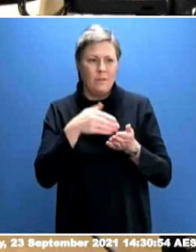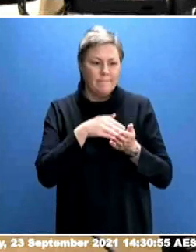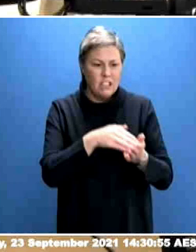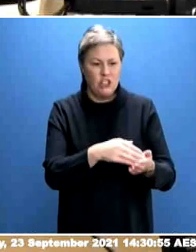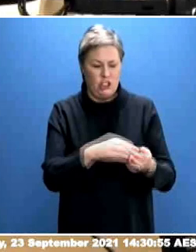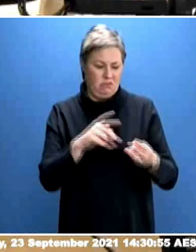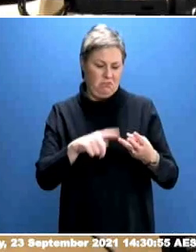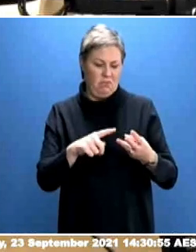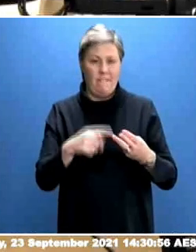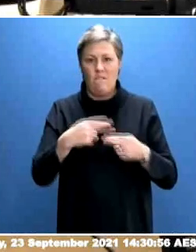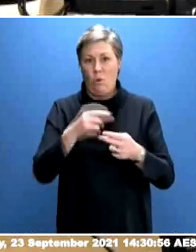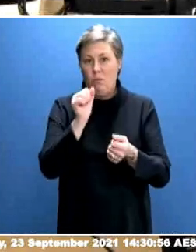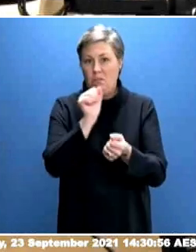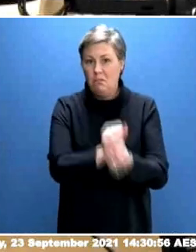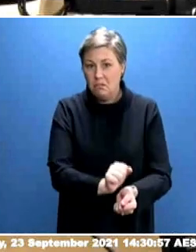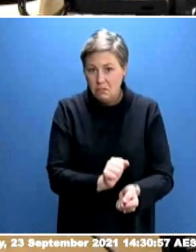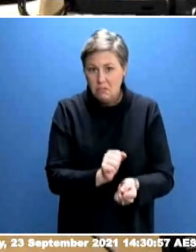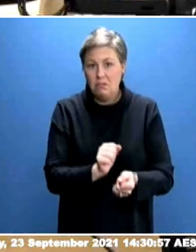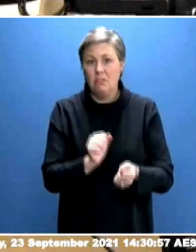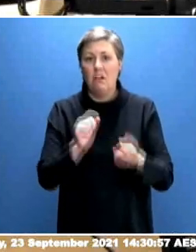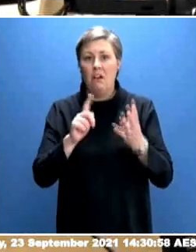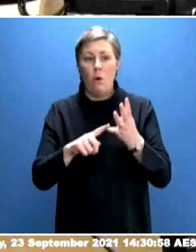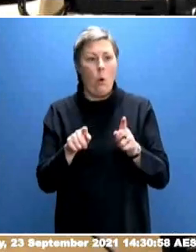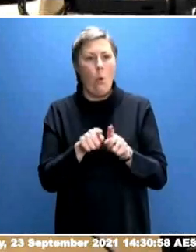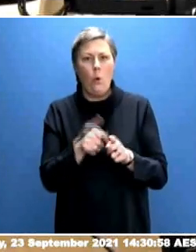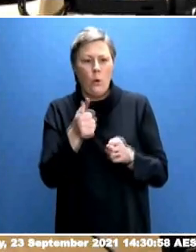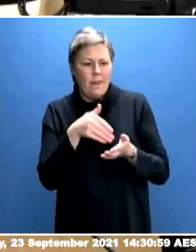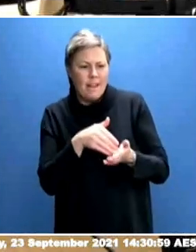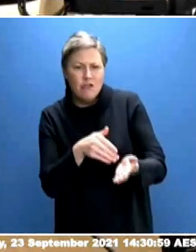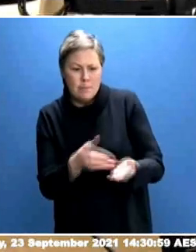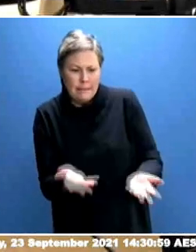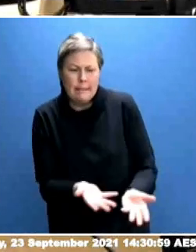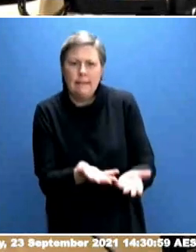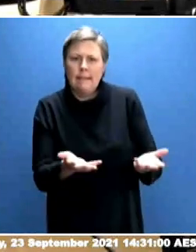the moment, but also therapeutic model. Mm-hmm.